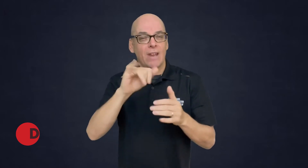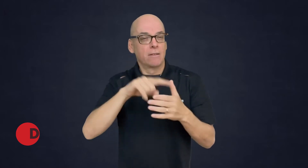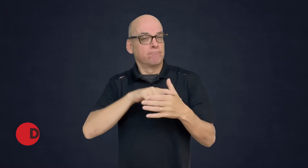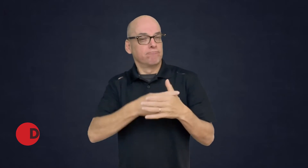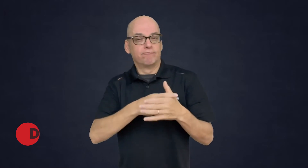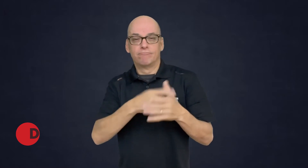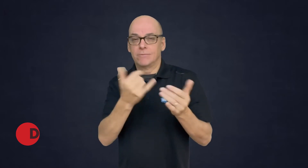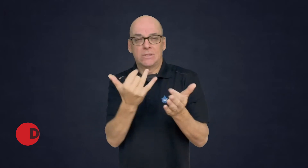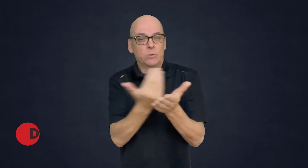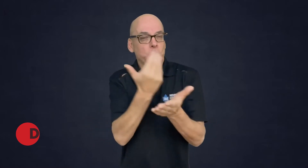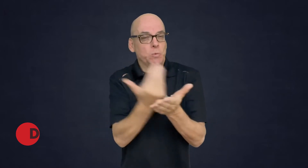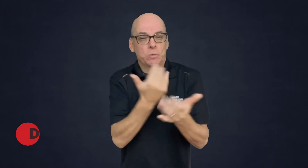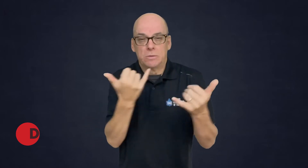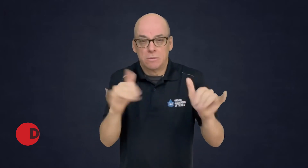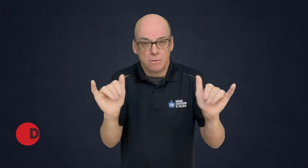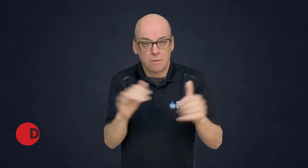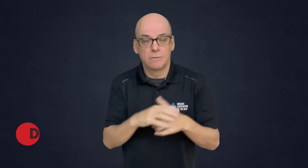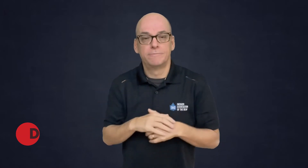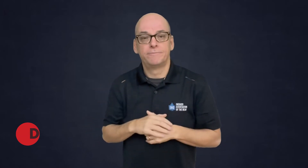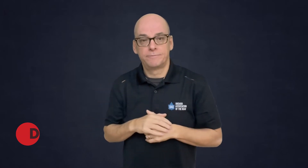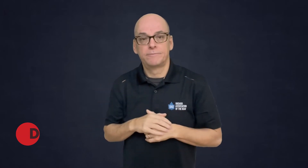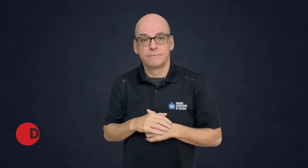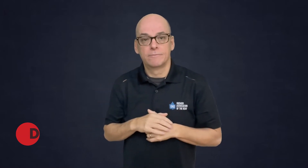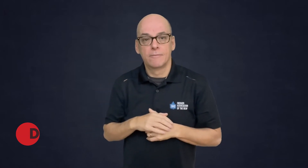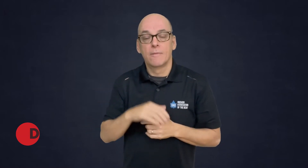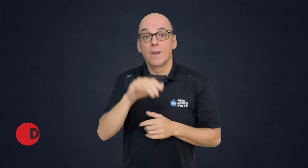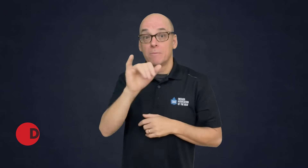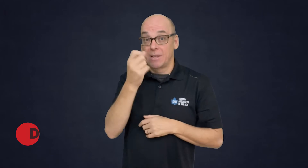This is still very new.